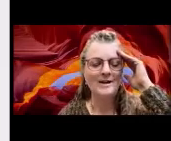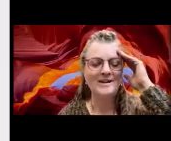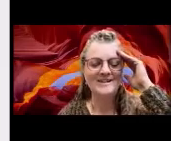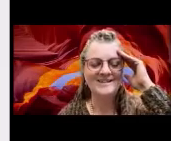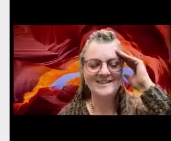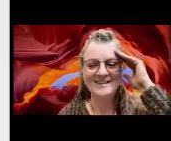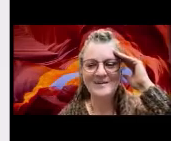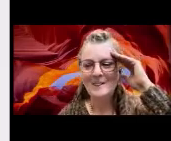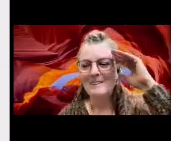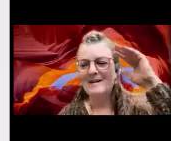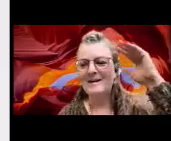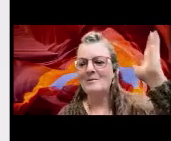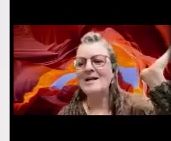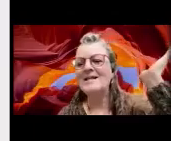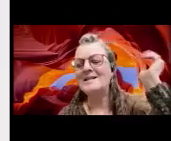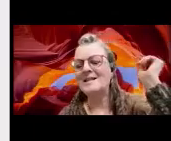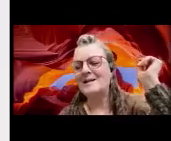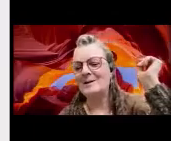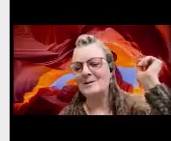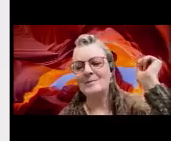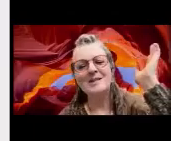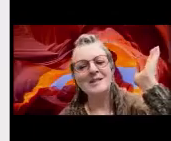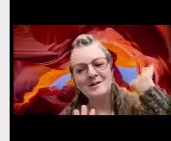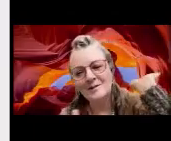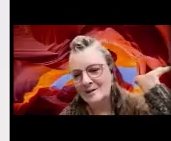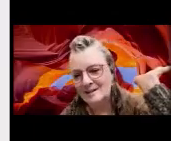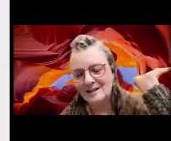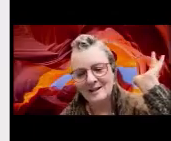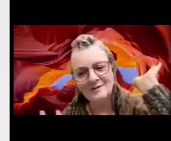boy? I wanted to say the girl. But since I've already said it